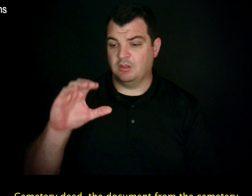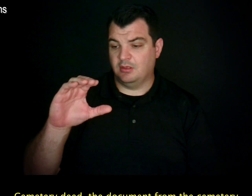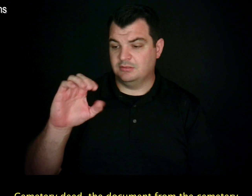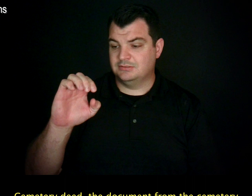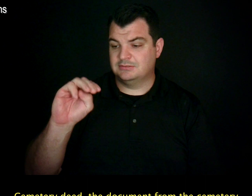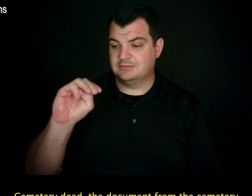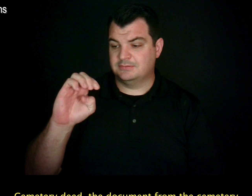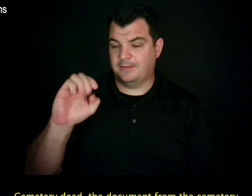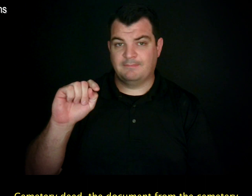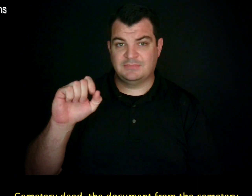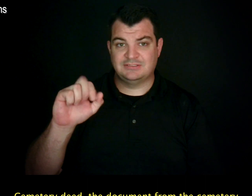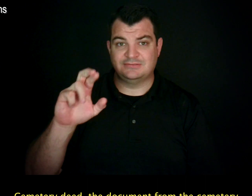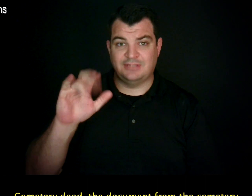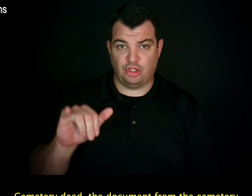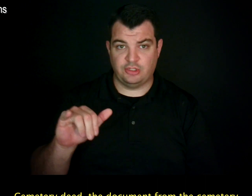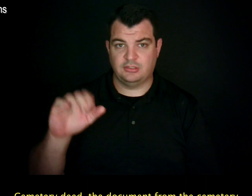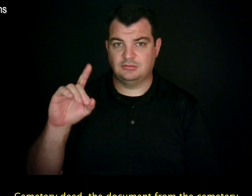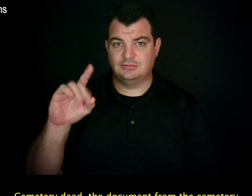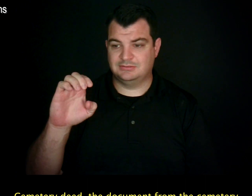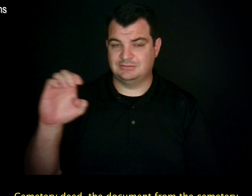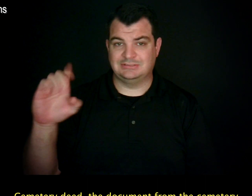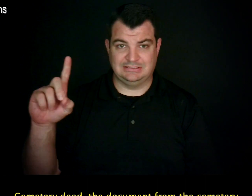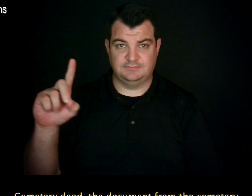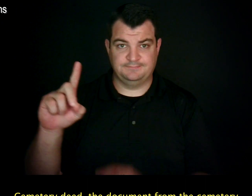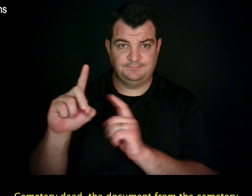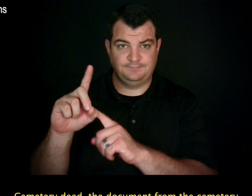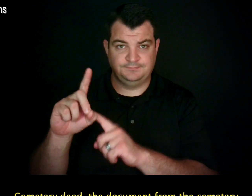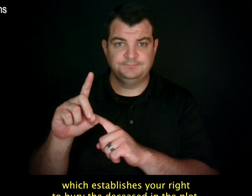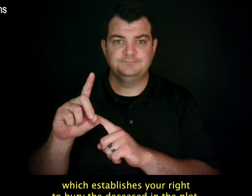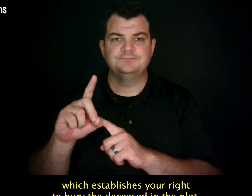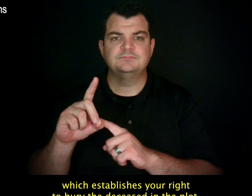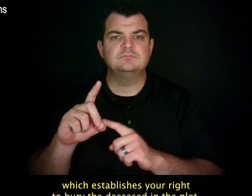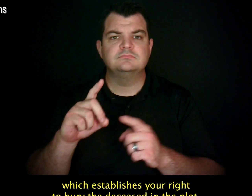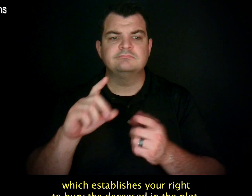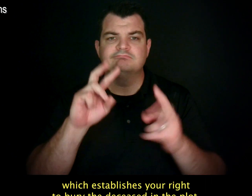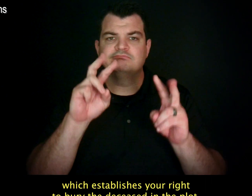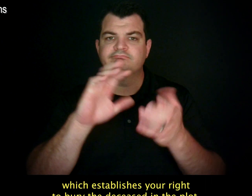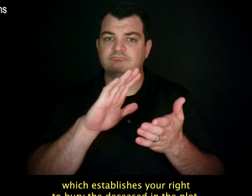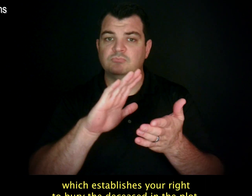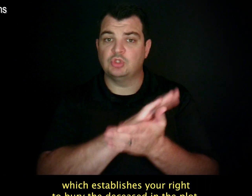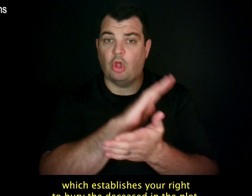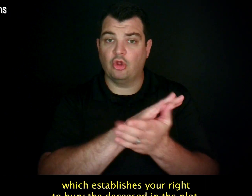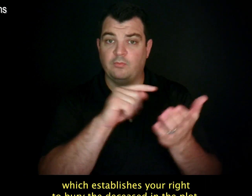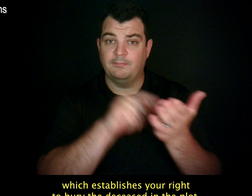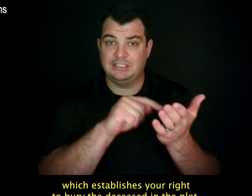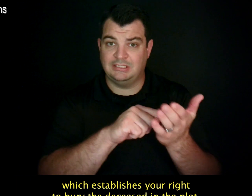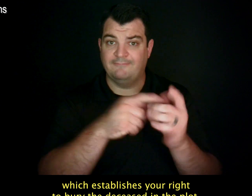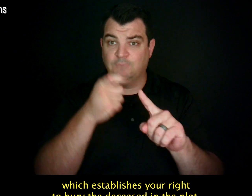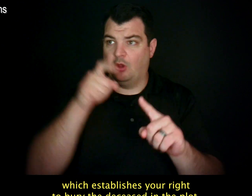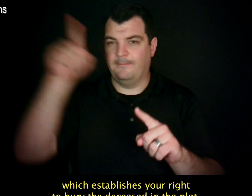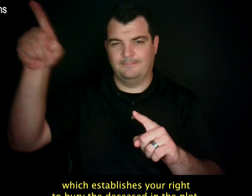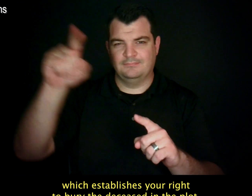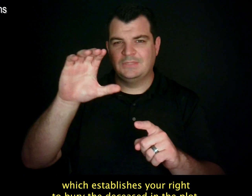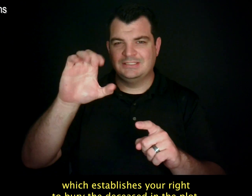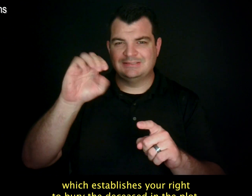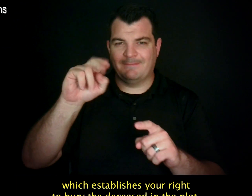Cemetery deed, the document from the cemetery which establishes your right to bury the deceased in the plot.